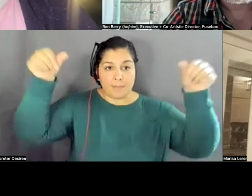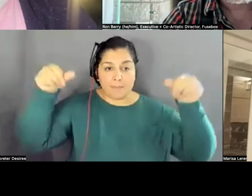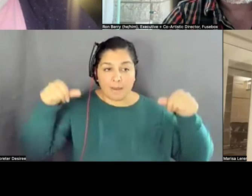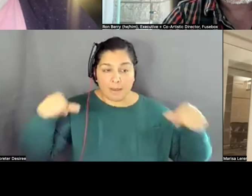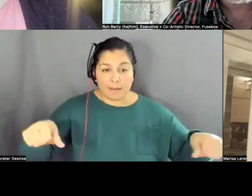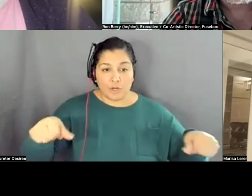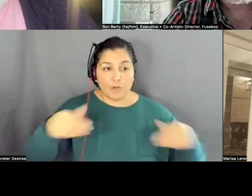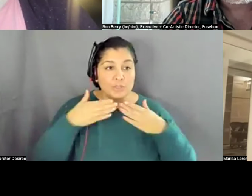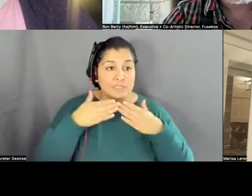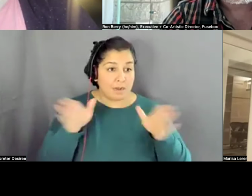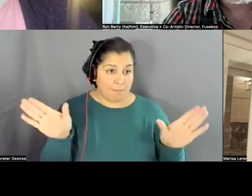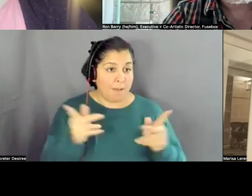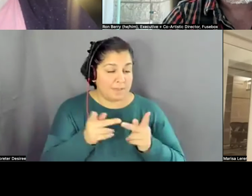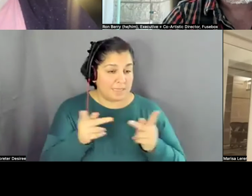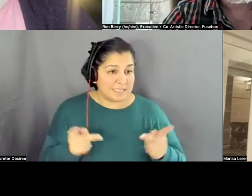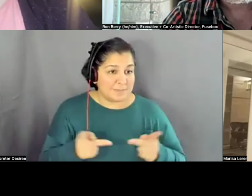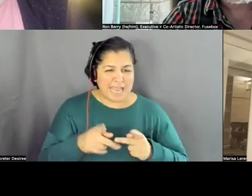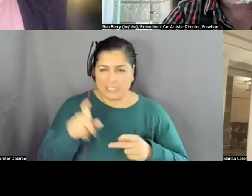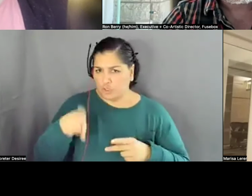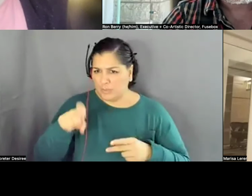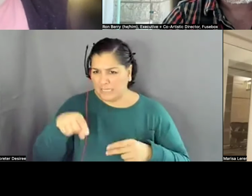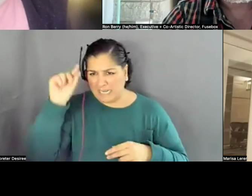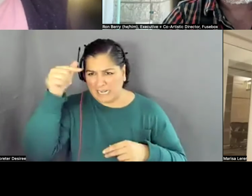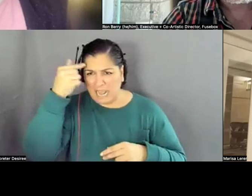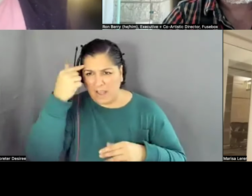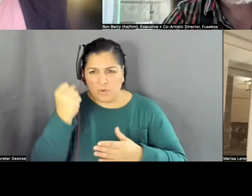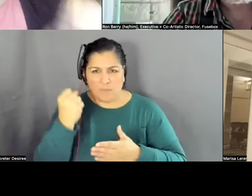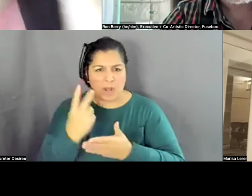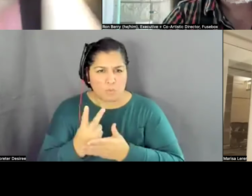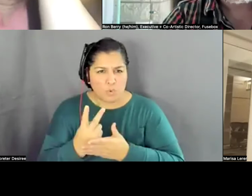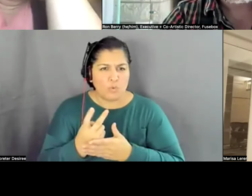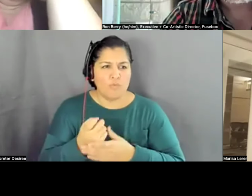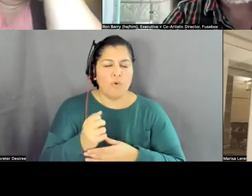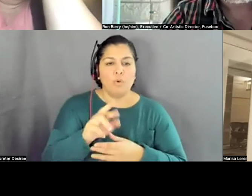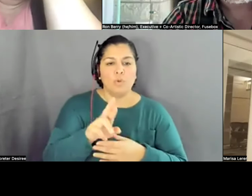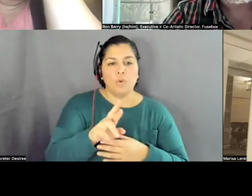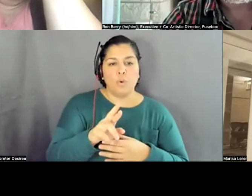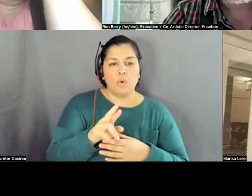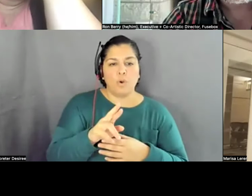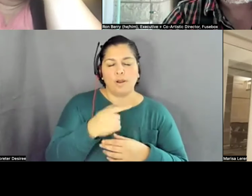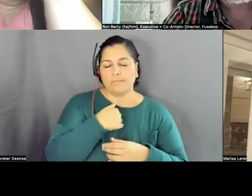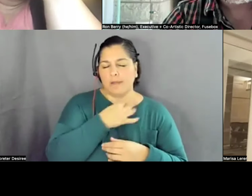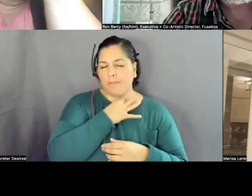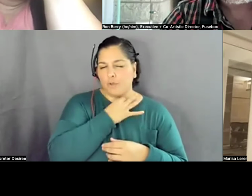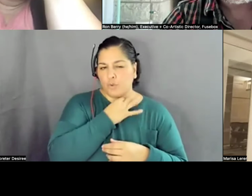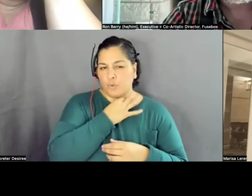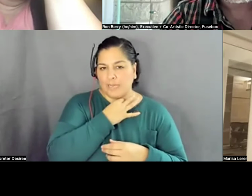And if there was a need for government approval. But I'm also wondering, both in terms of Ron and Matos practices,